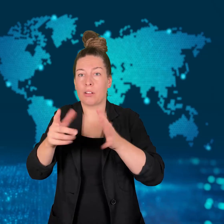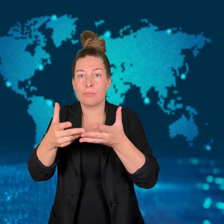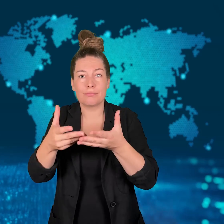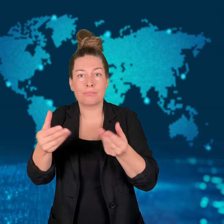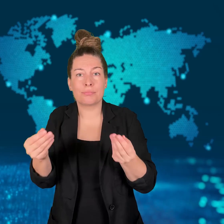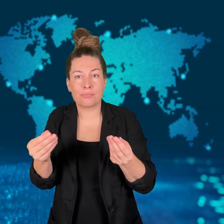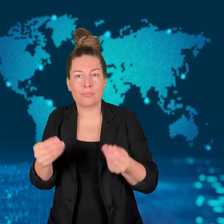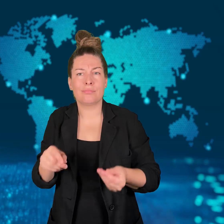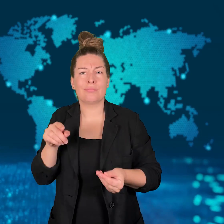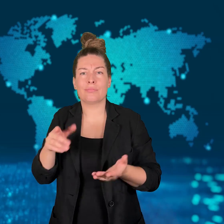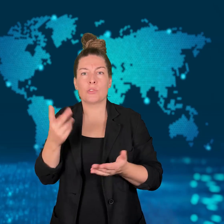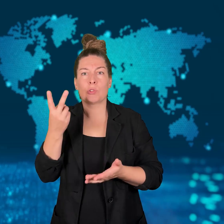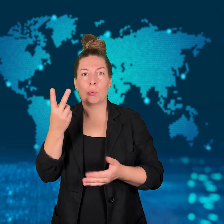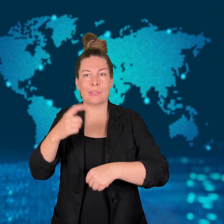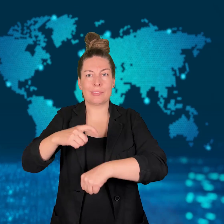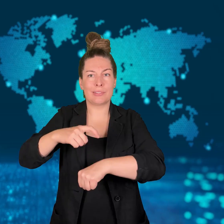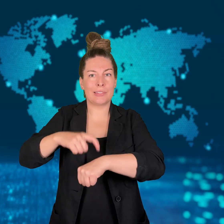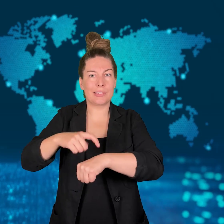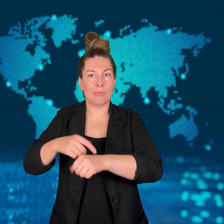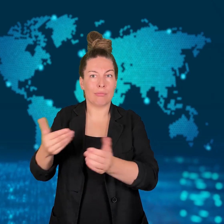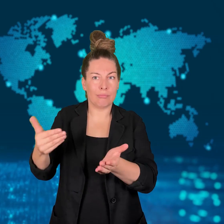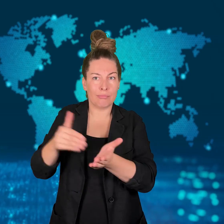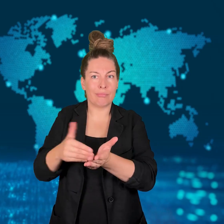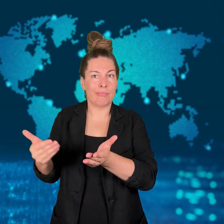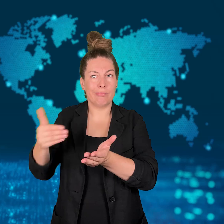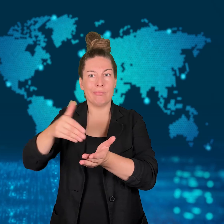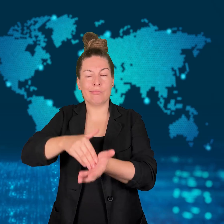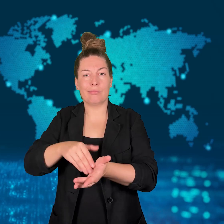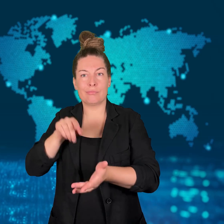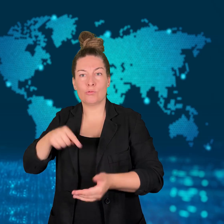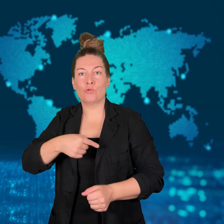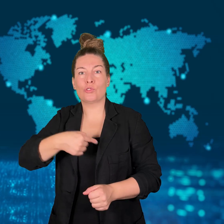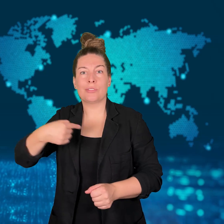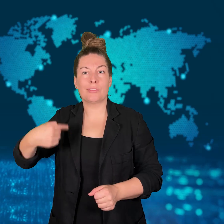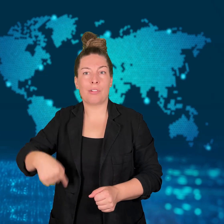The strong typhoon then made two landfalls in southern China